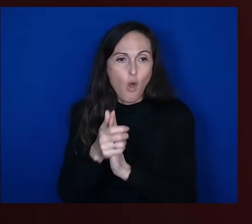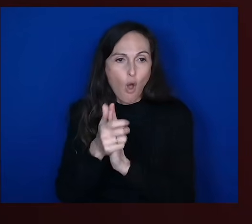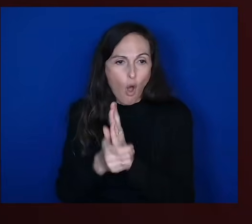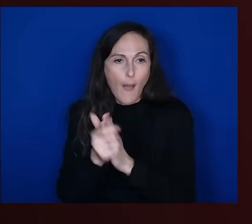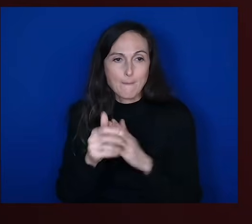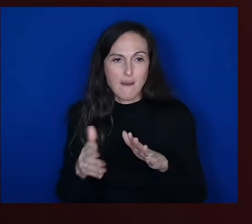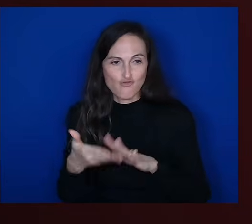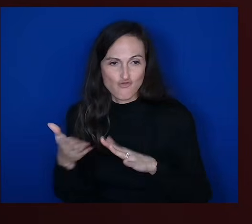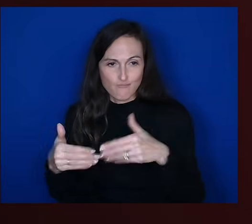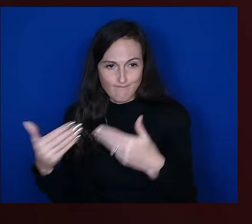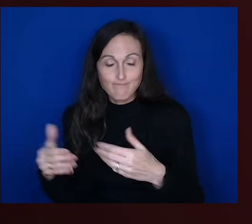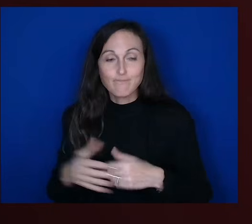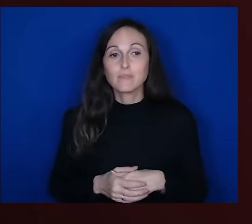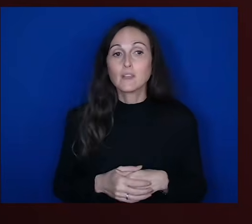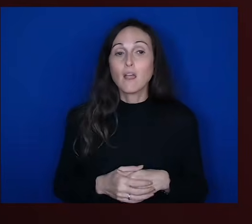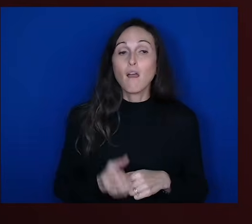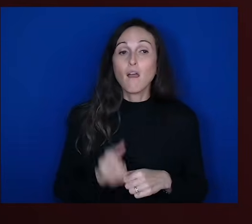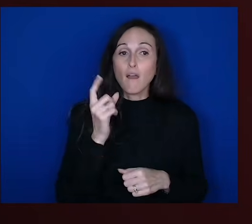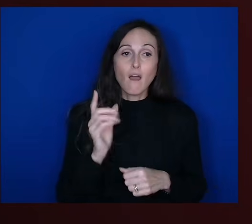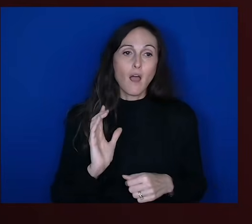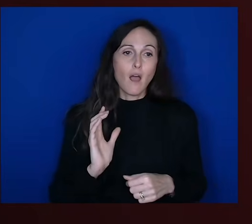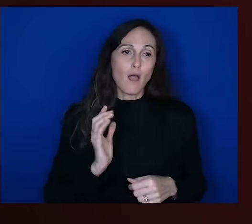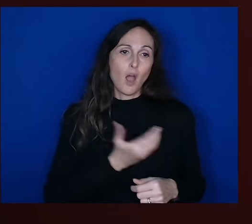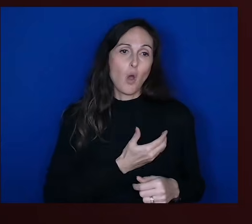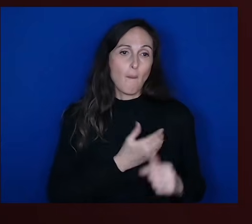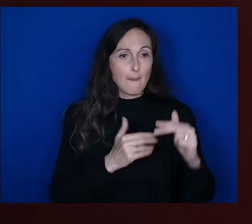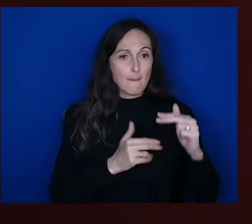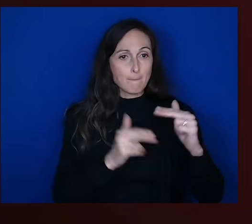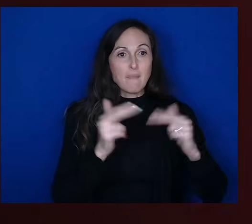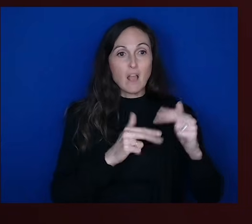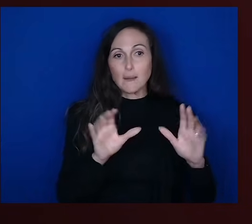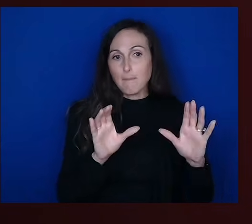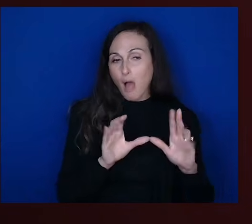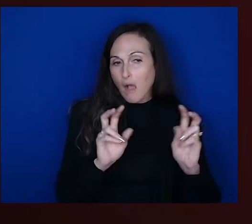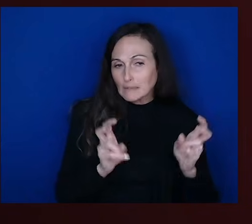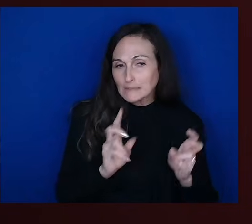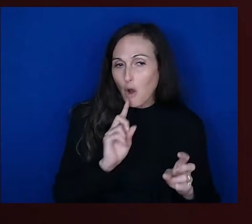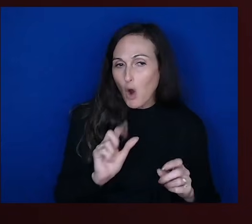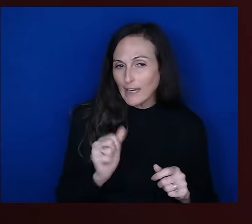So, our building blocks are agent-ready. I get a lot of questions of, like,